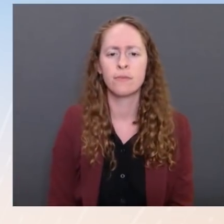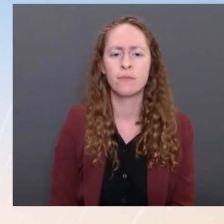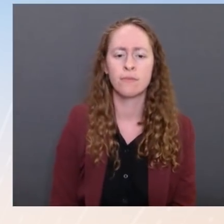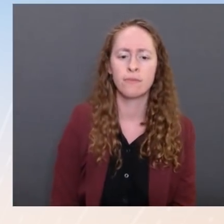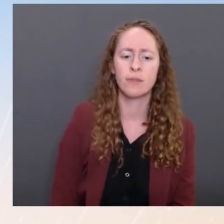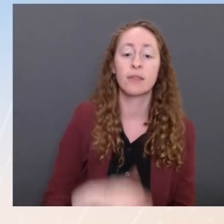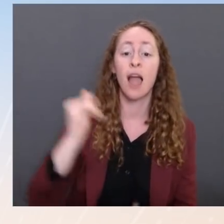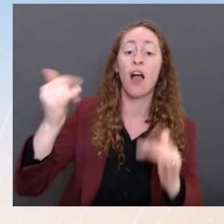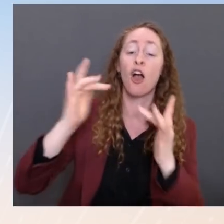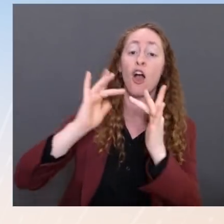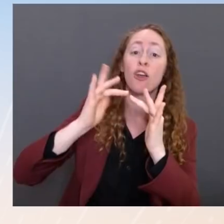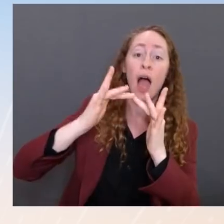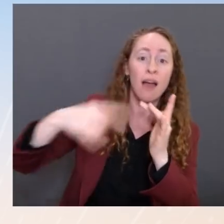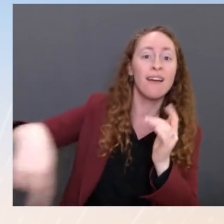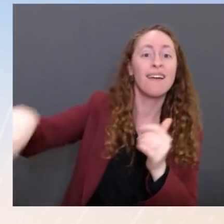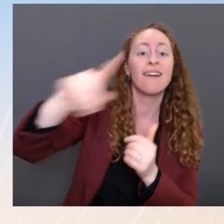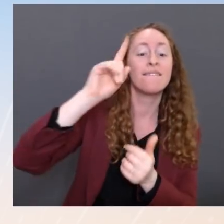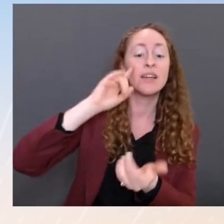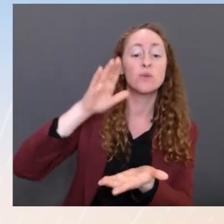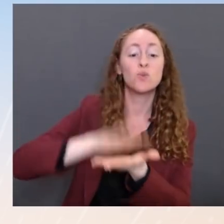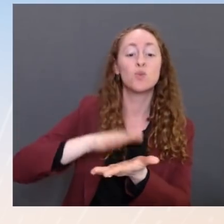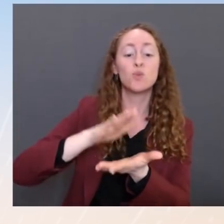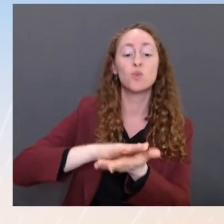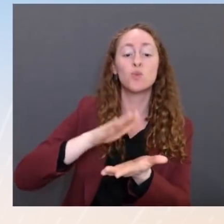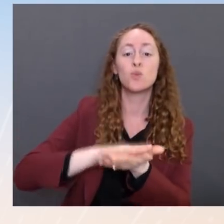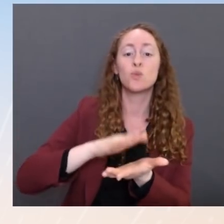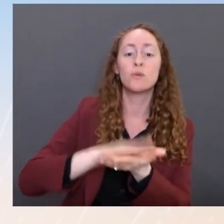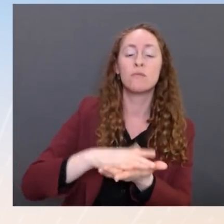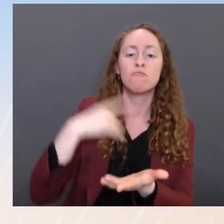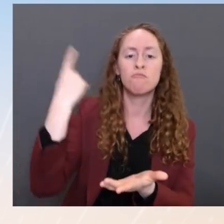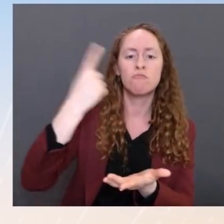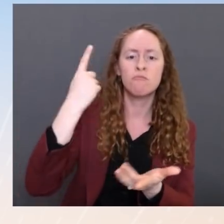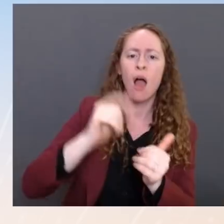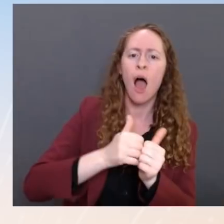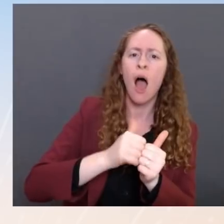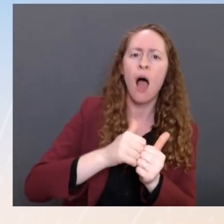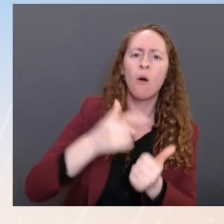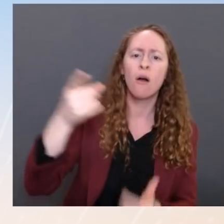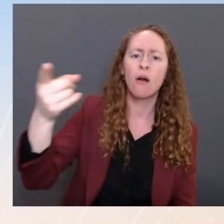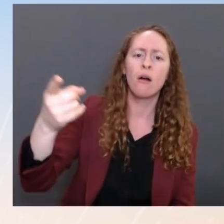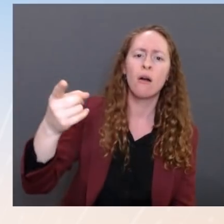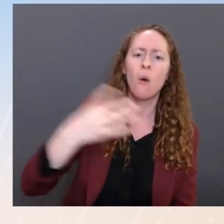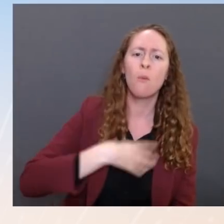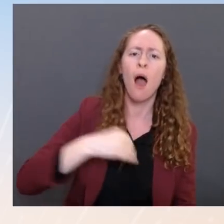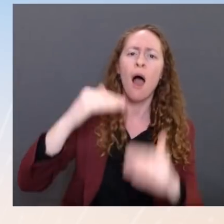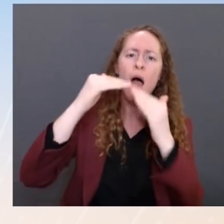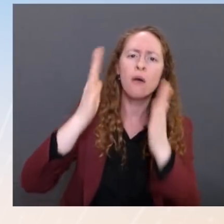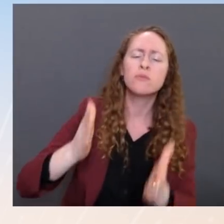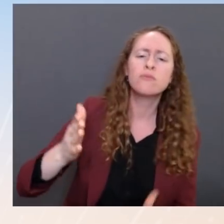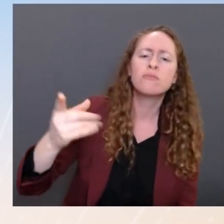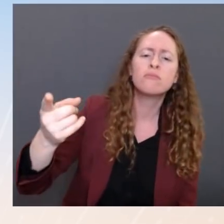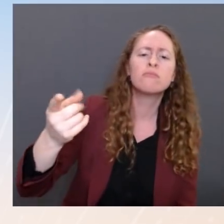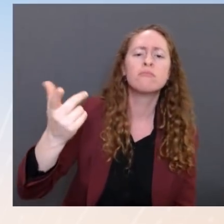So how will the White House prevent children from getting misinformed from the Internet? Ms. Psaki: Such a good question, too. Well, I know reporters, like yourself,